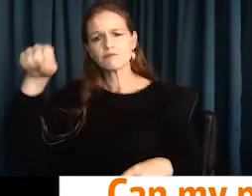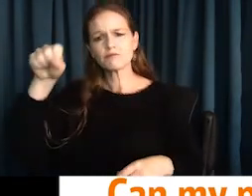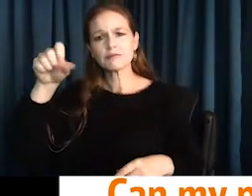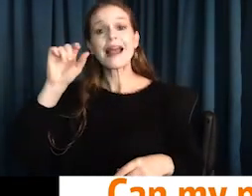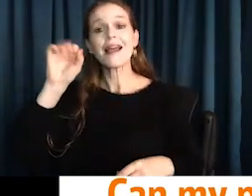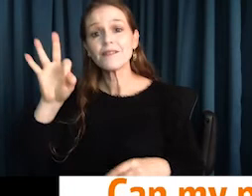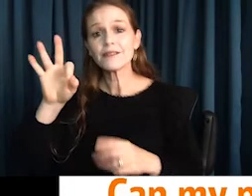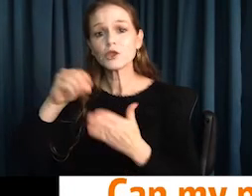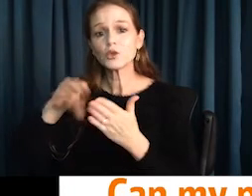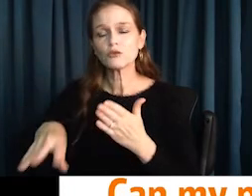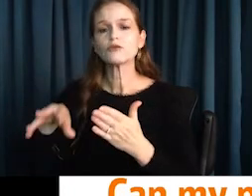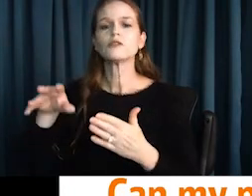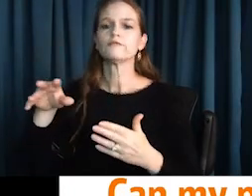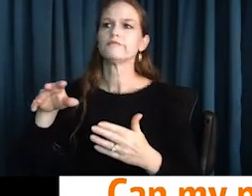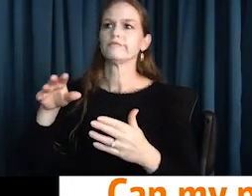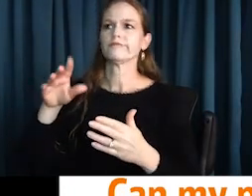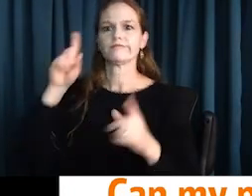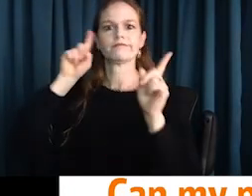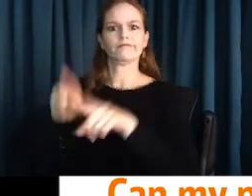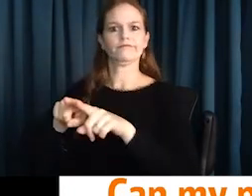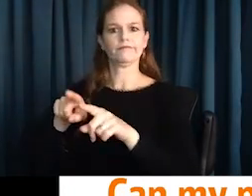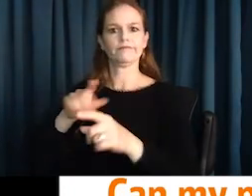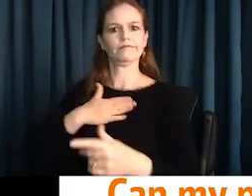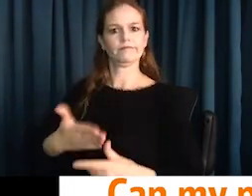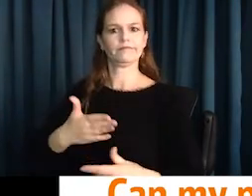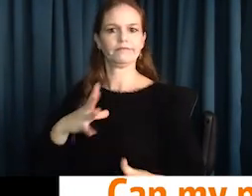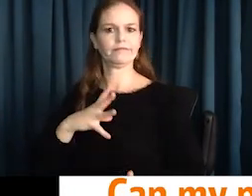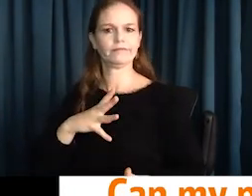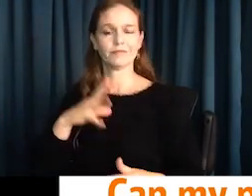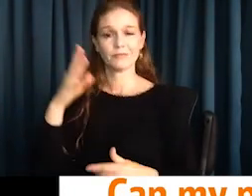This is completely the student's choice now that we're at college level,